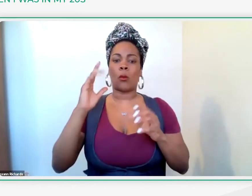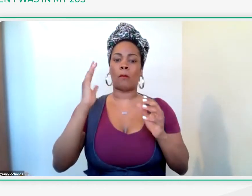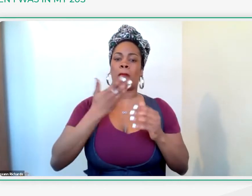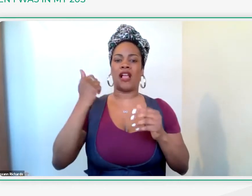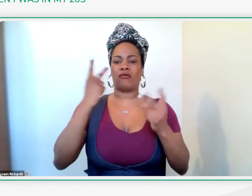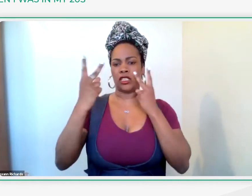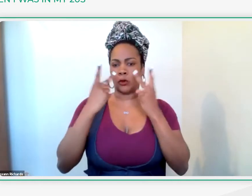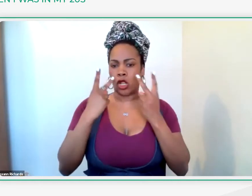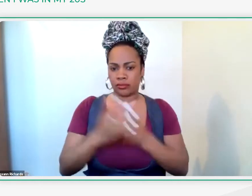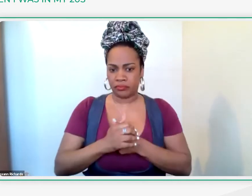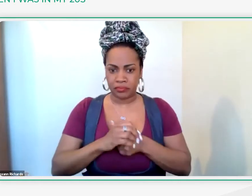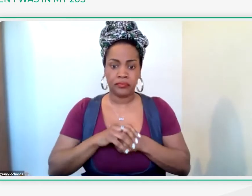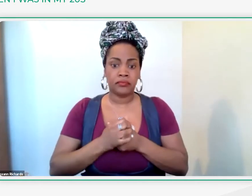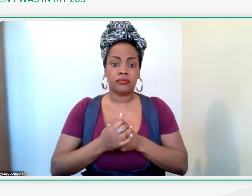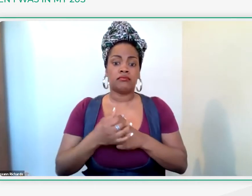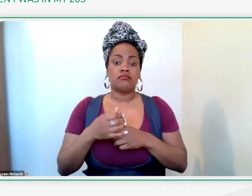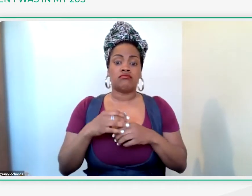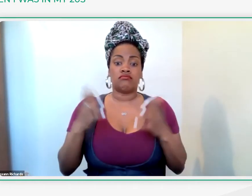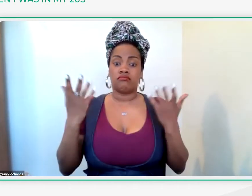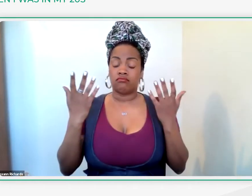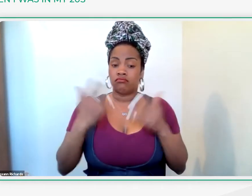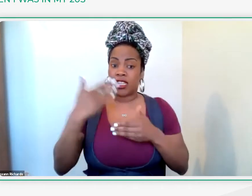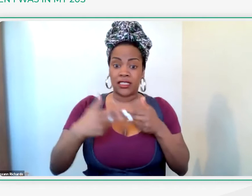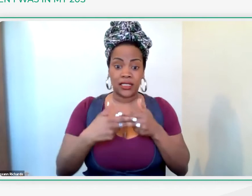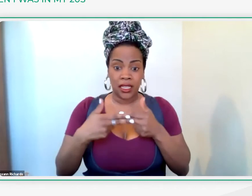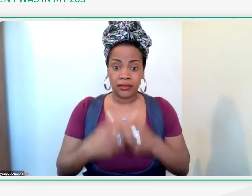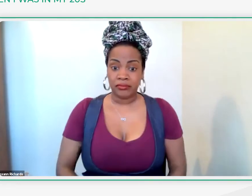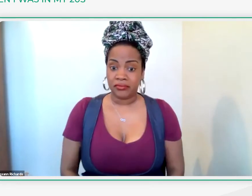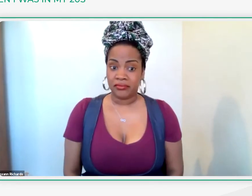You can even make me full screen, so that I am more visible.